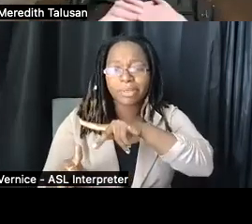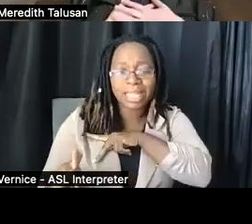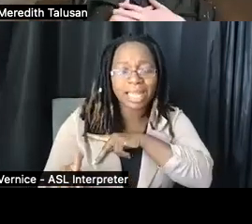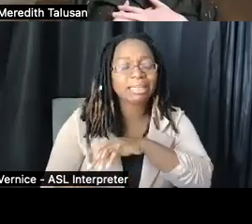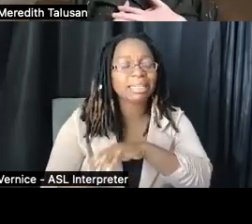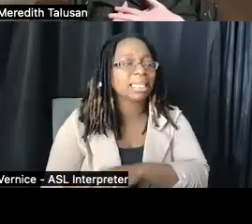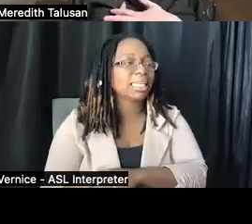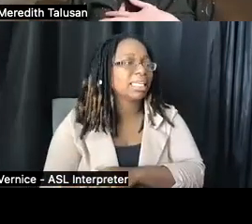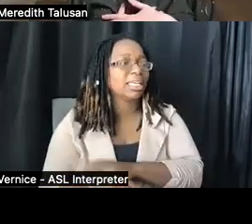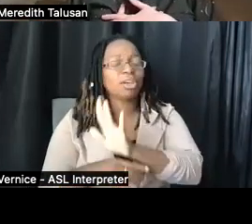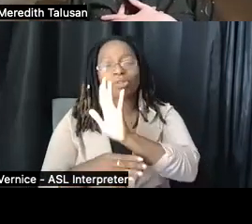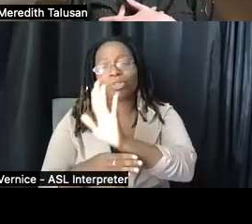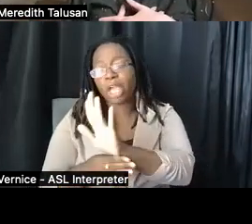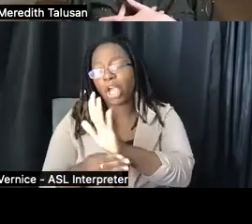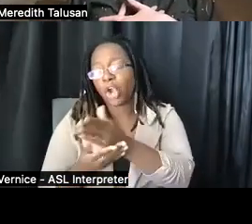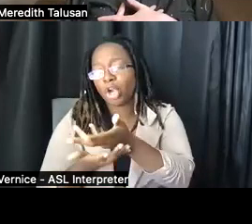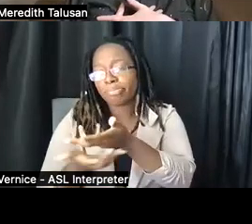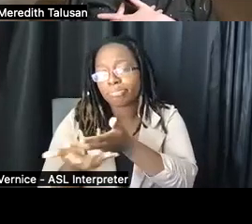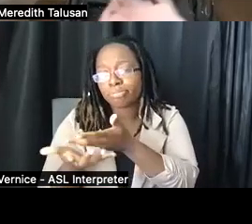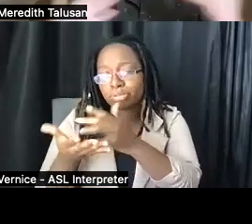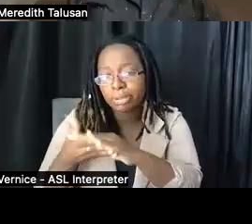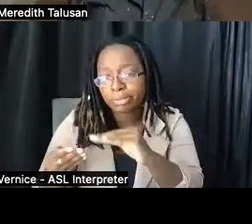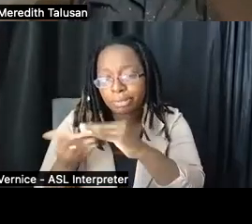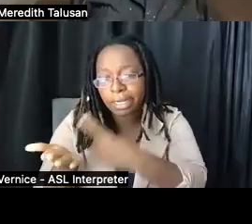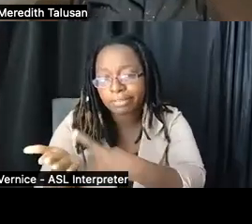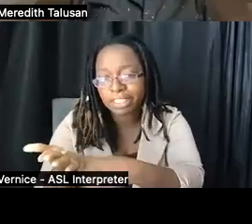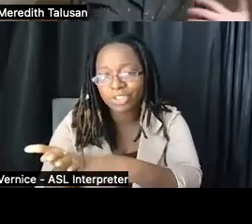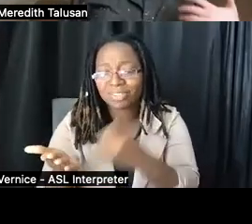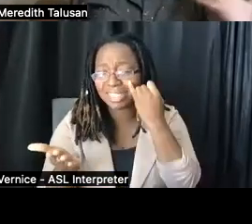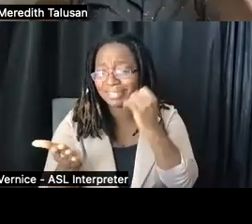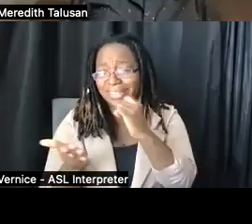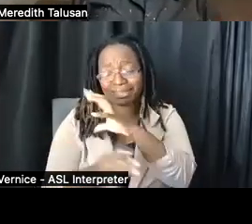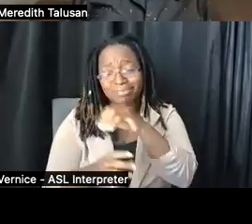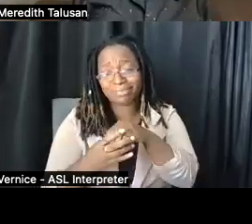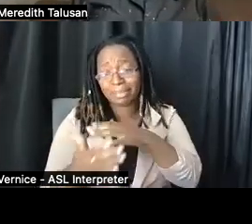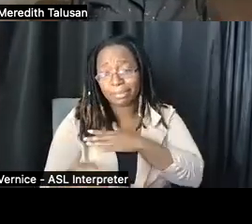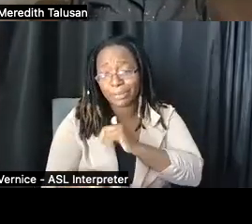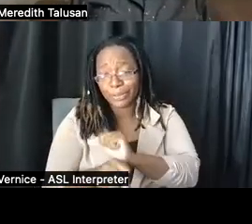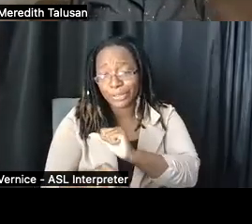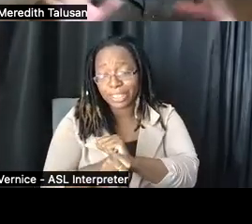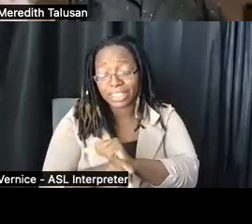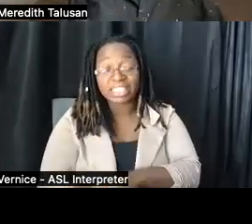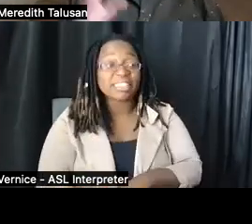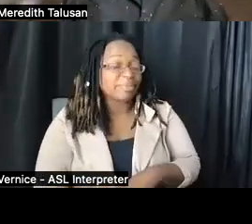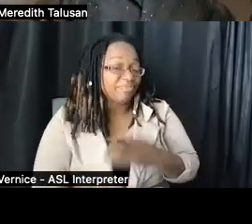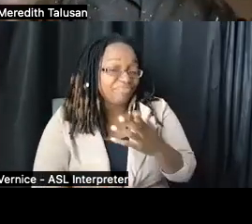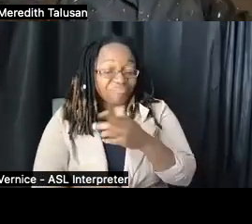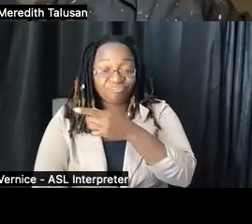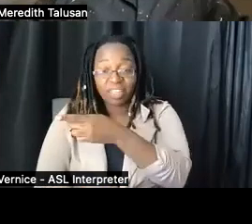affinity and personality match rather than the relationship to my work. Even if people I get to know are not